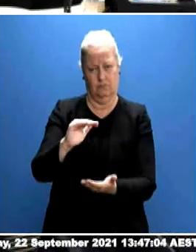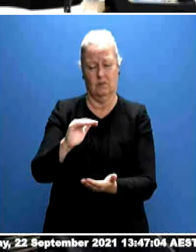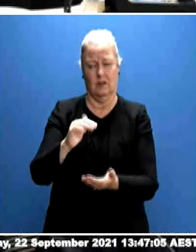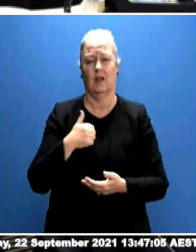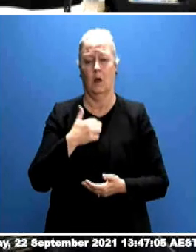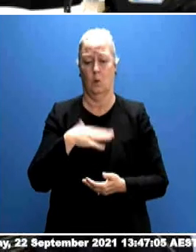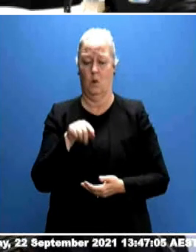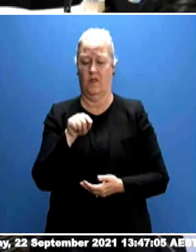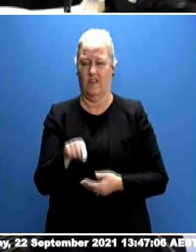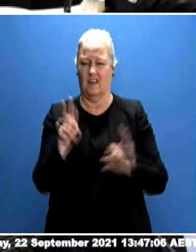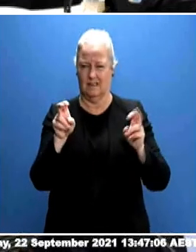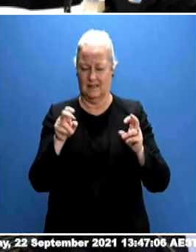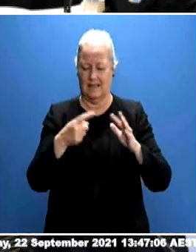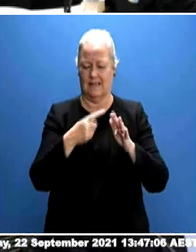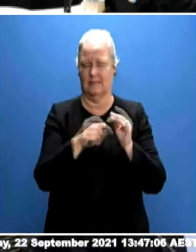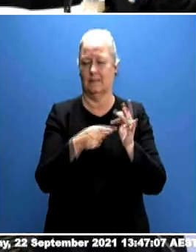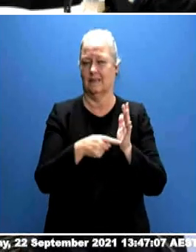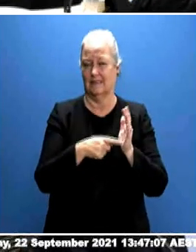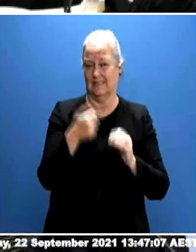Exhibit 16.22.